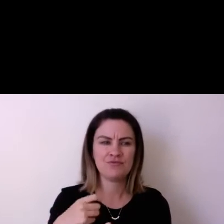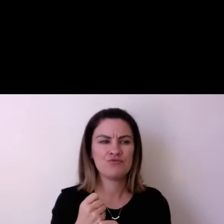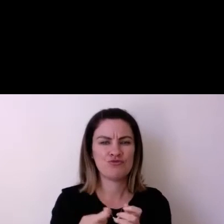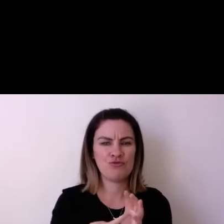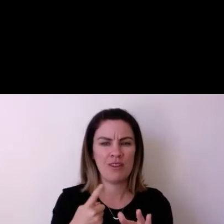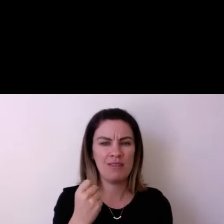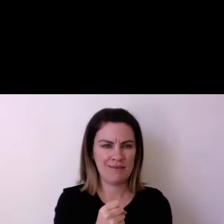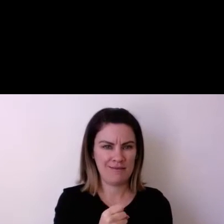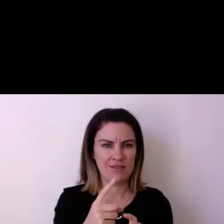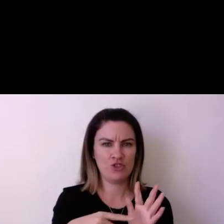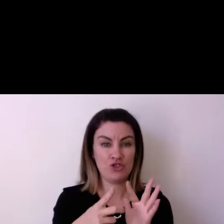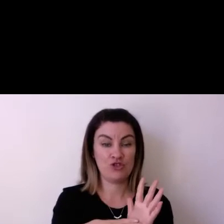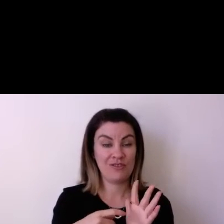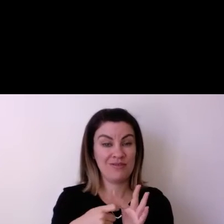the subject of the creativity